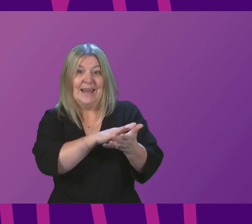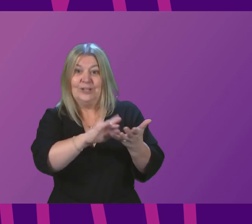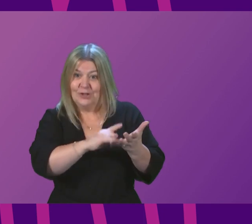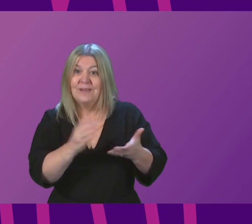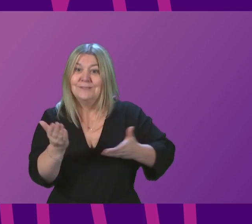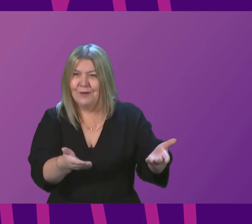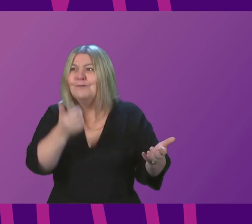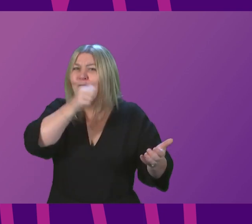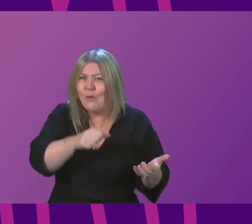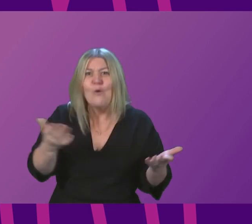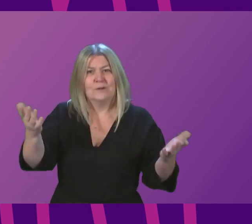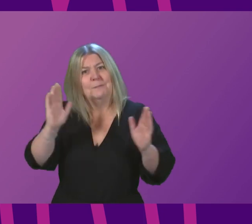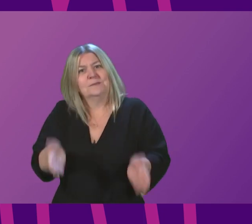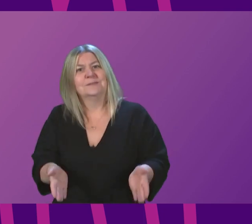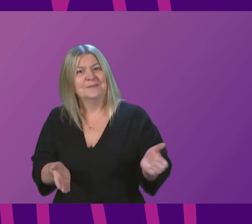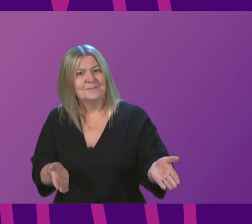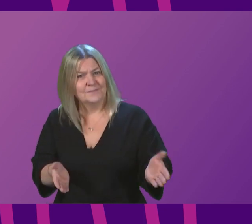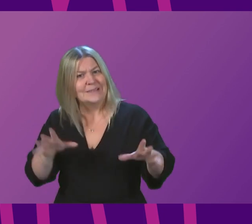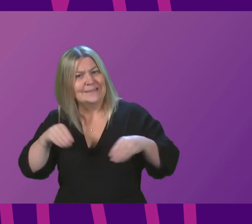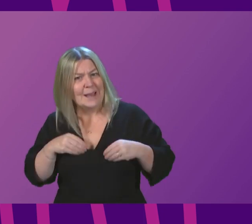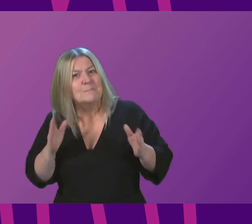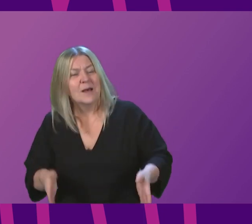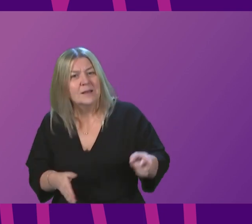Over the most recent period, as the NHS has been dealing with omicron, there has been